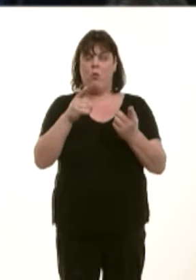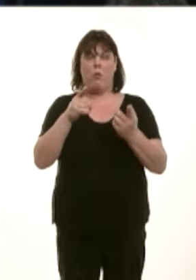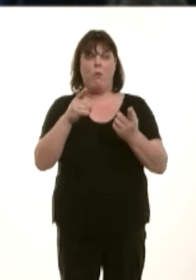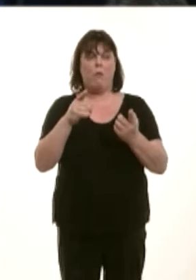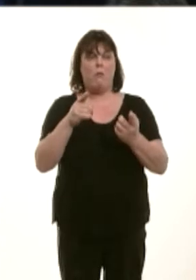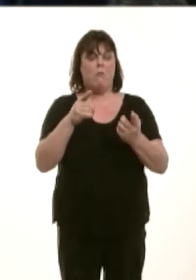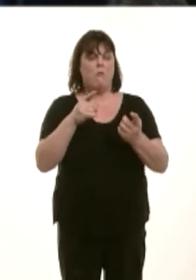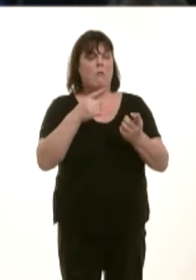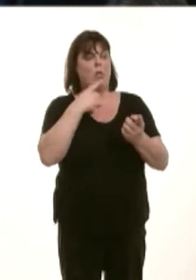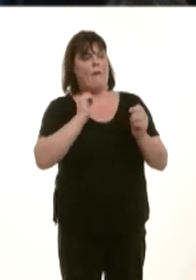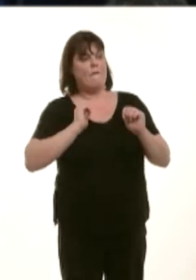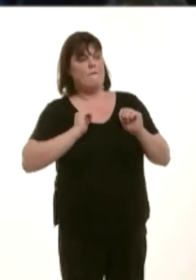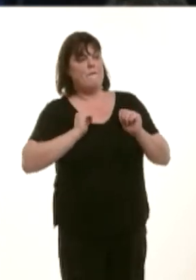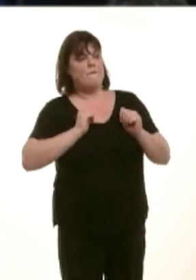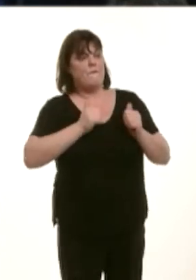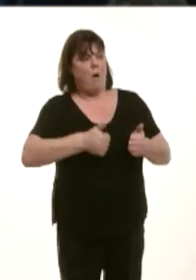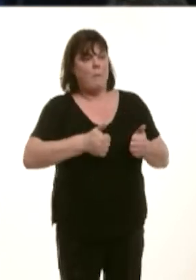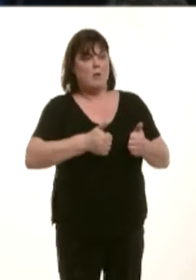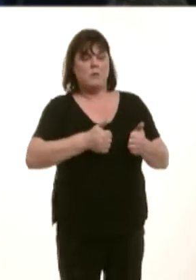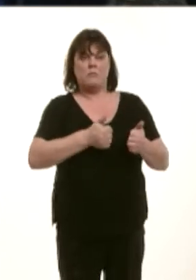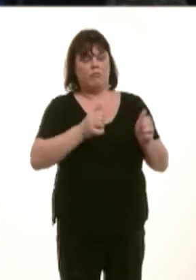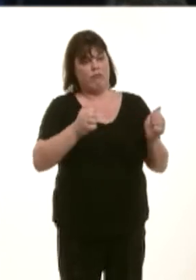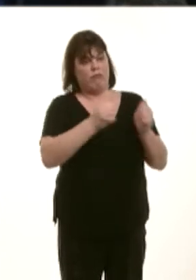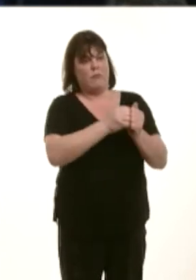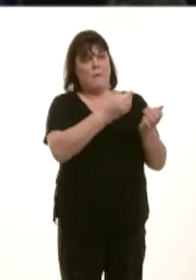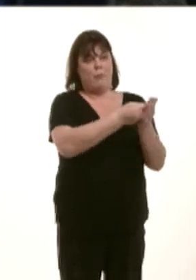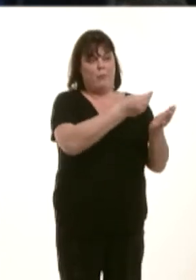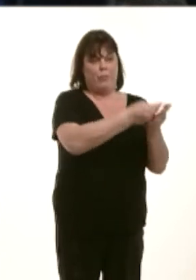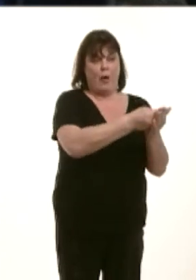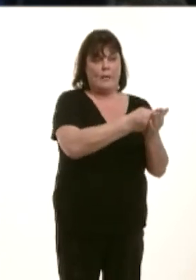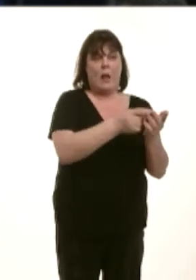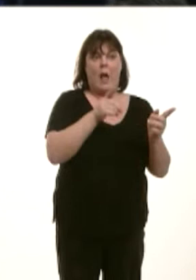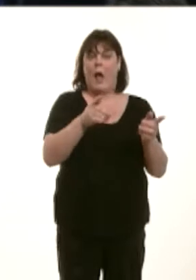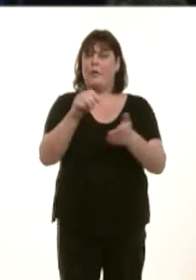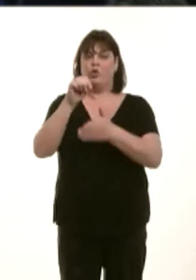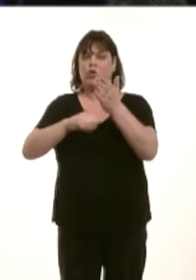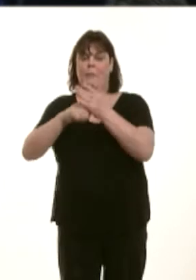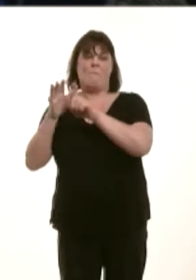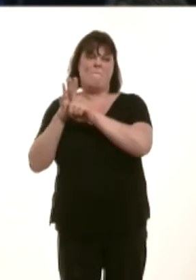of the adjudicator reaches that level in the supply chain and also that the adjudicator